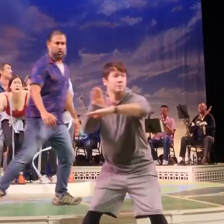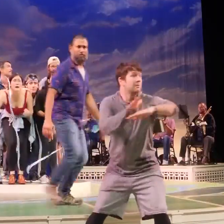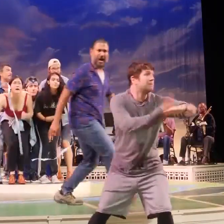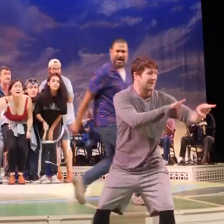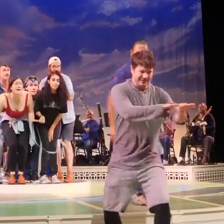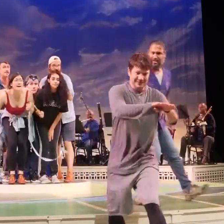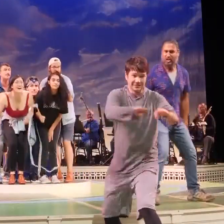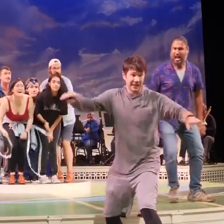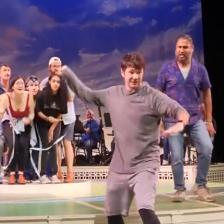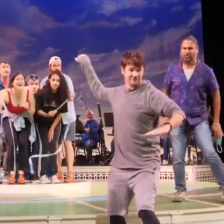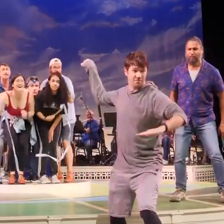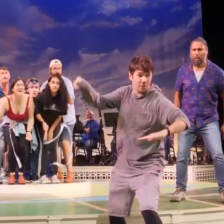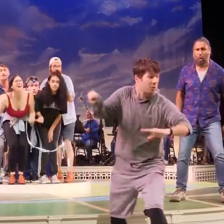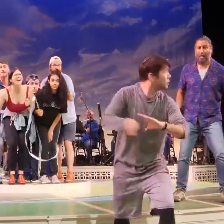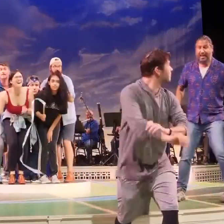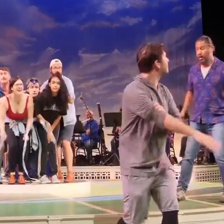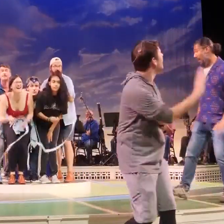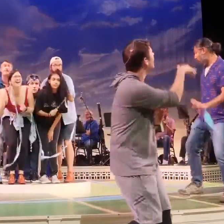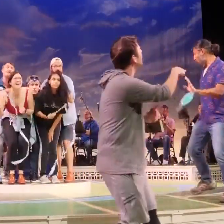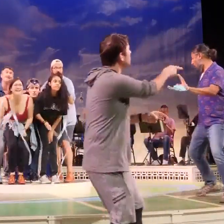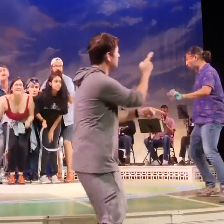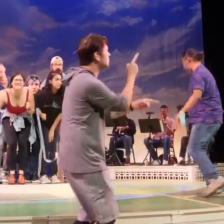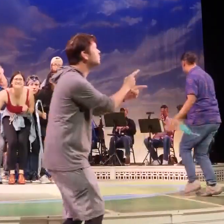Lines of P and that stands for pool music Man is an American Musical